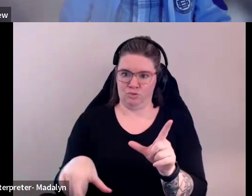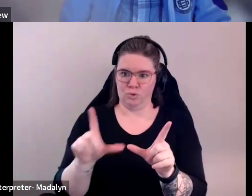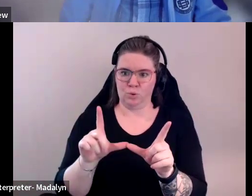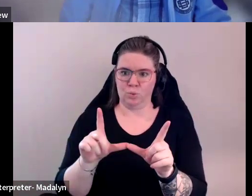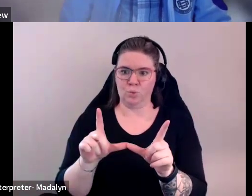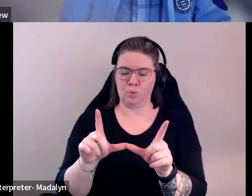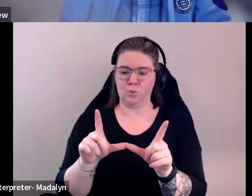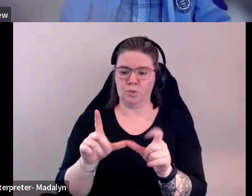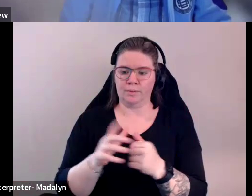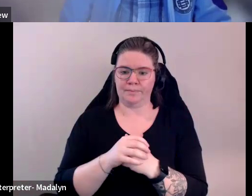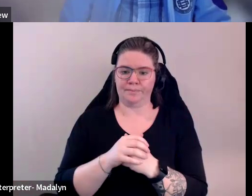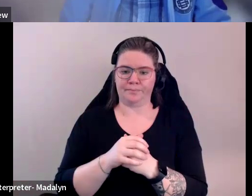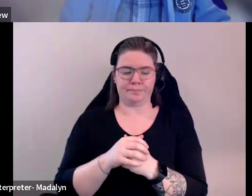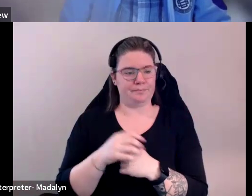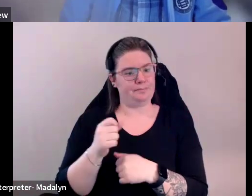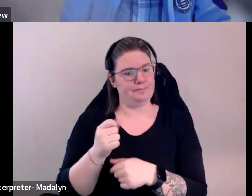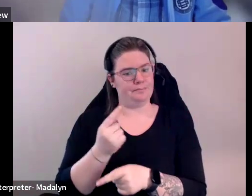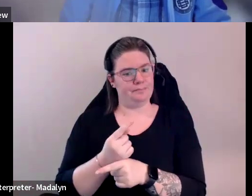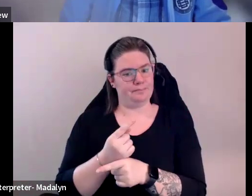Don Posh: just. Don Dew: Right. Don Posh: But out there, you know.